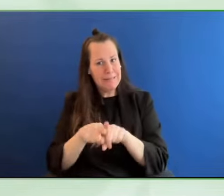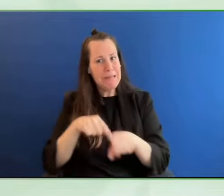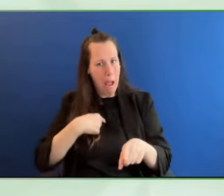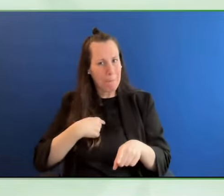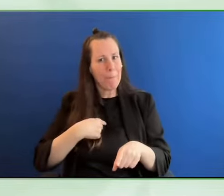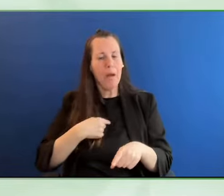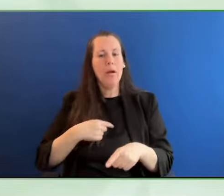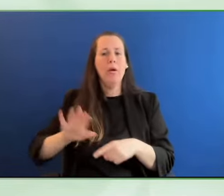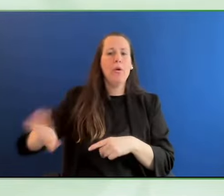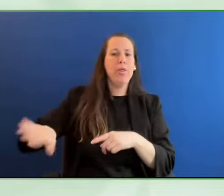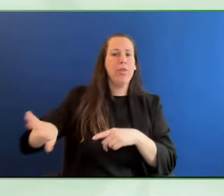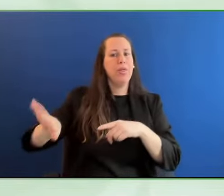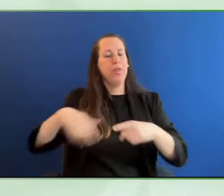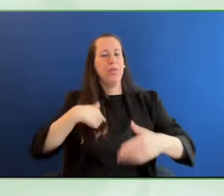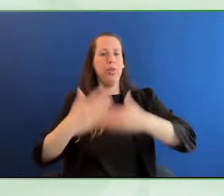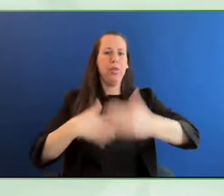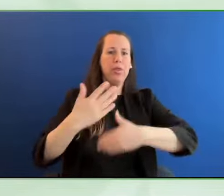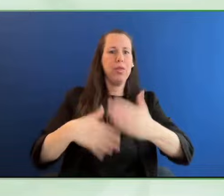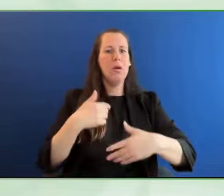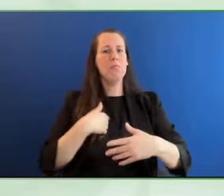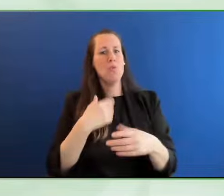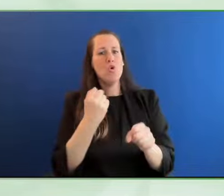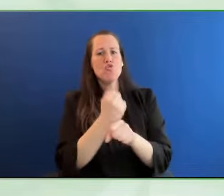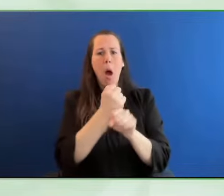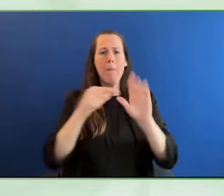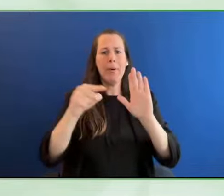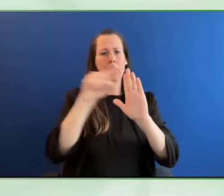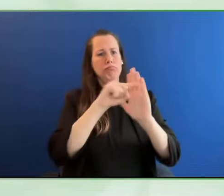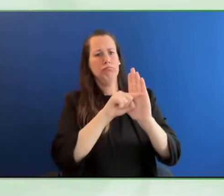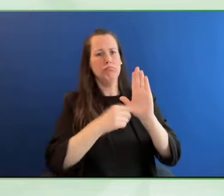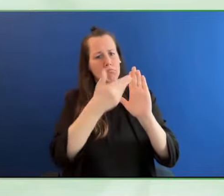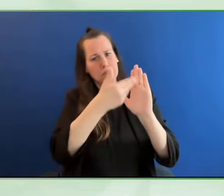Is there a standard operating procedure?